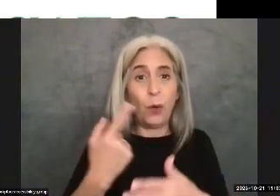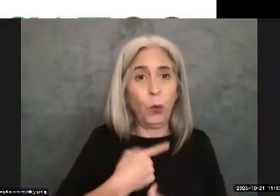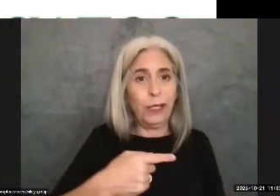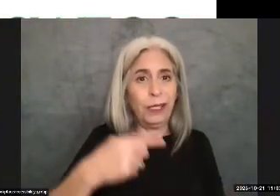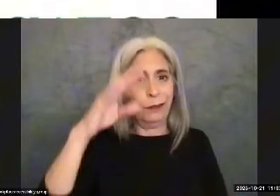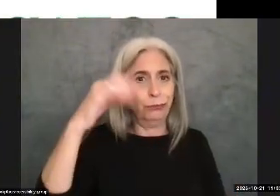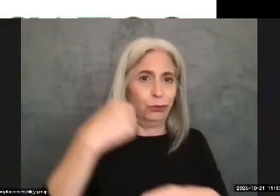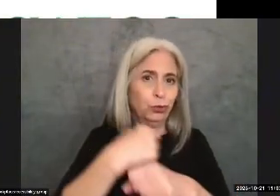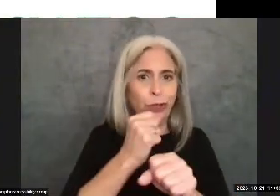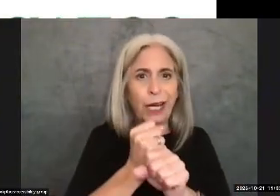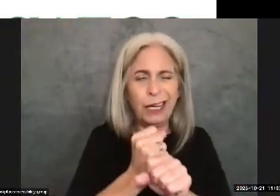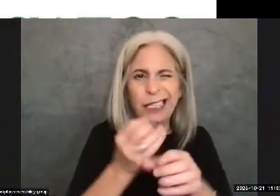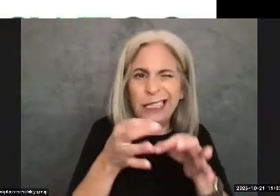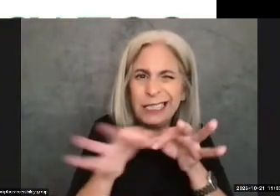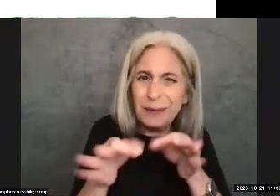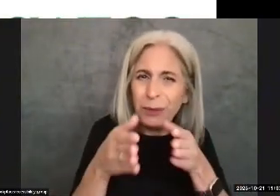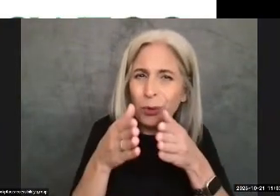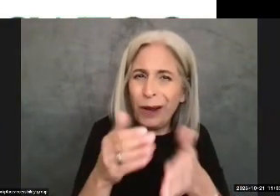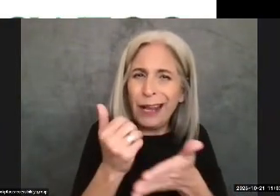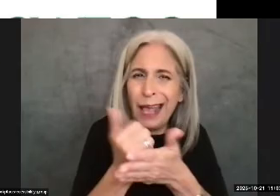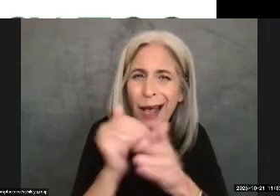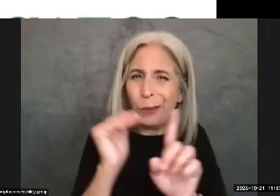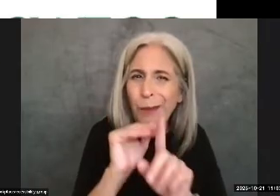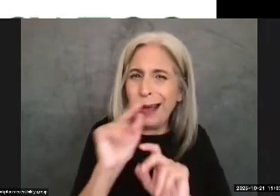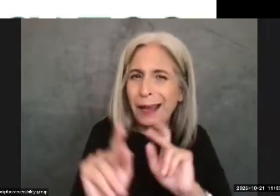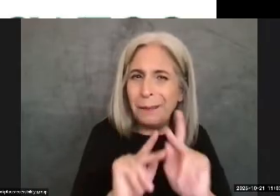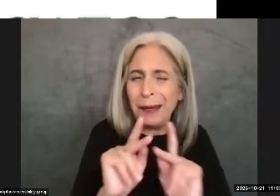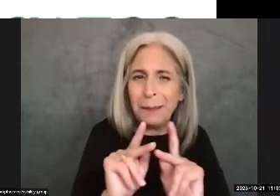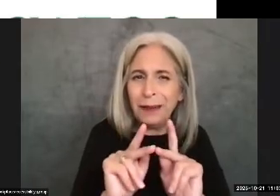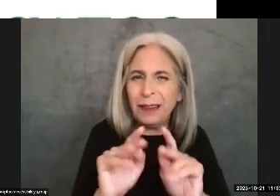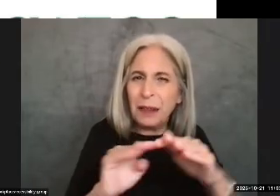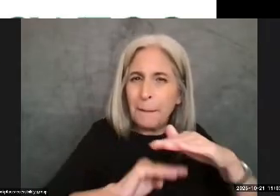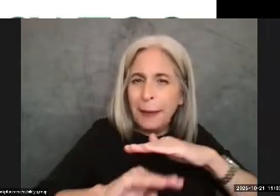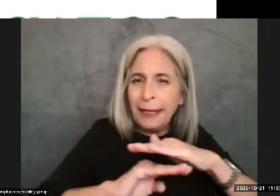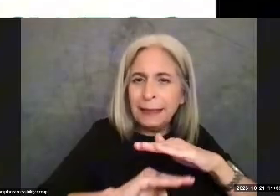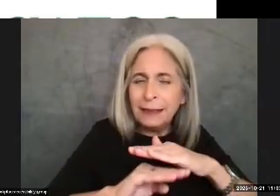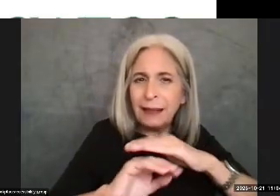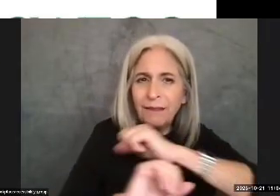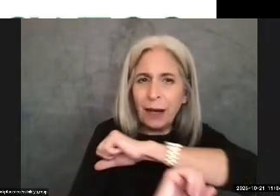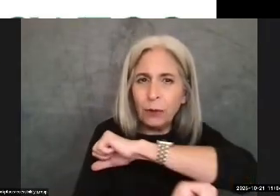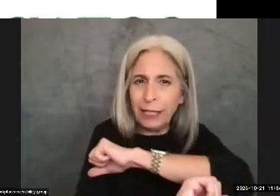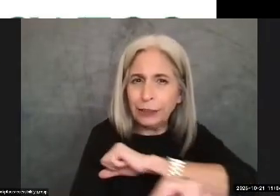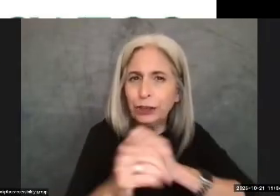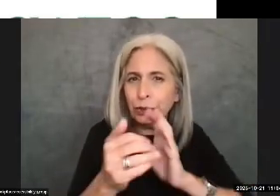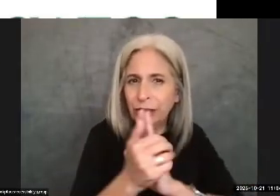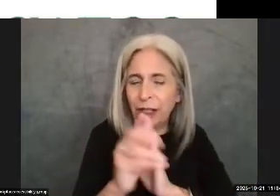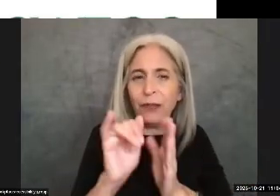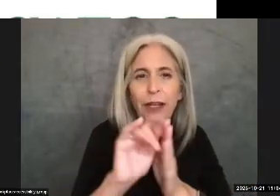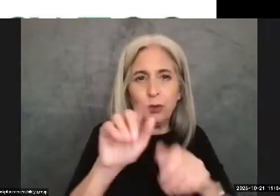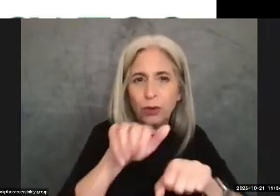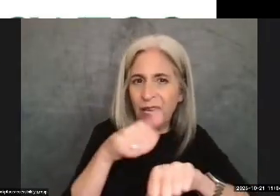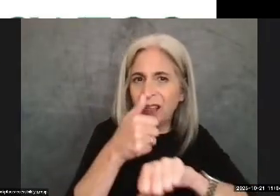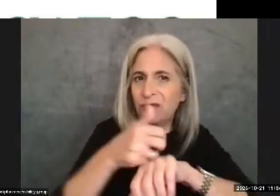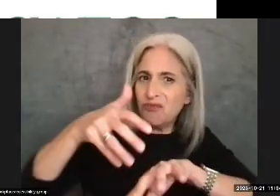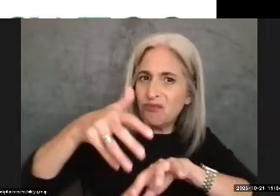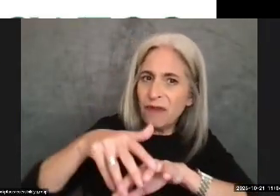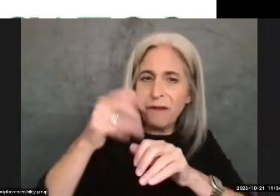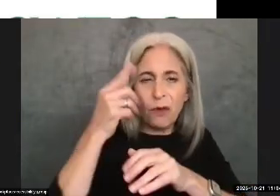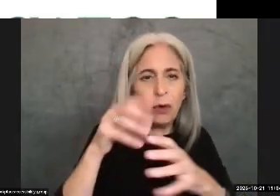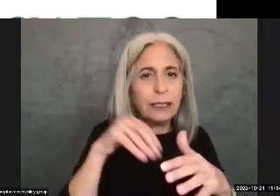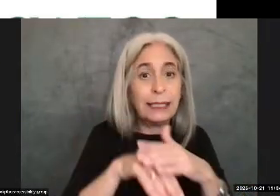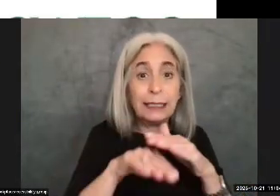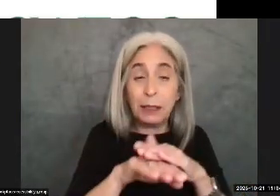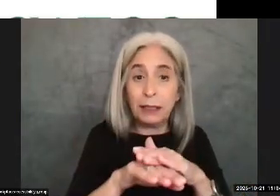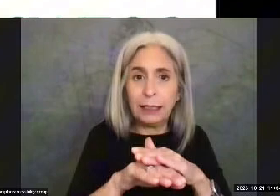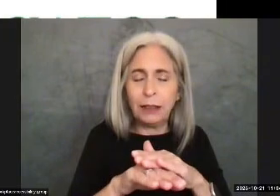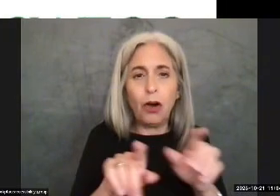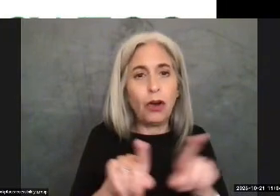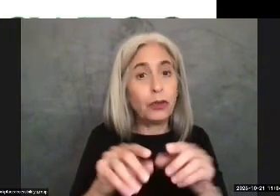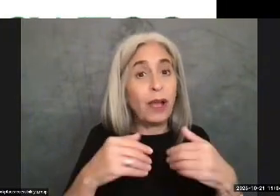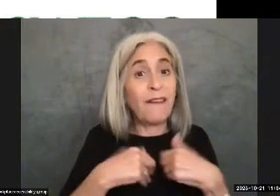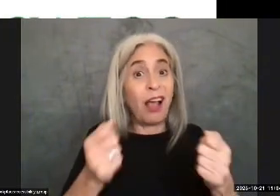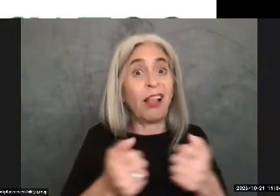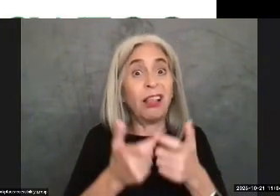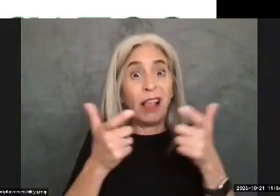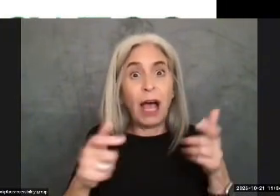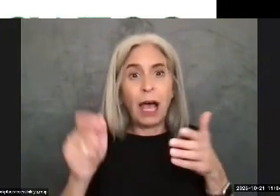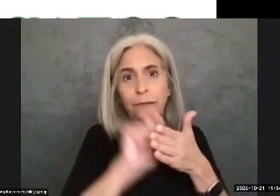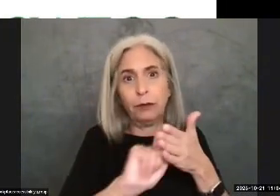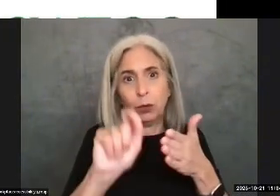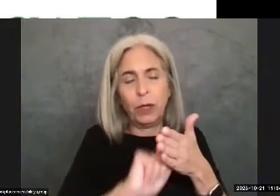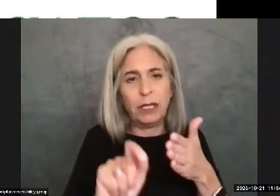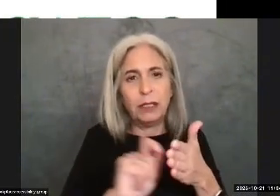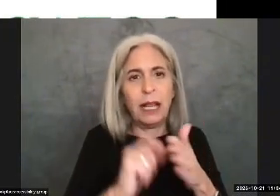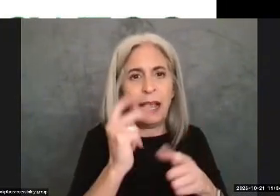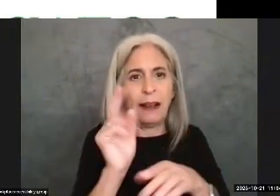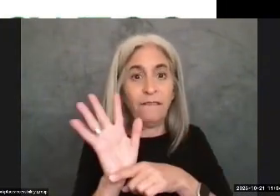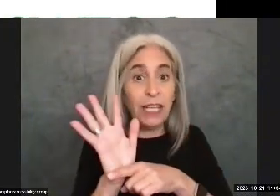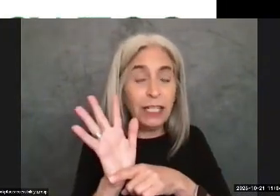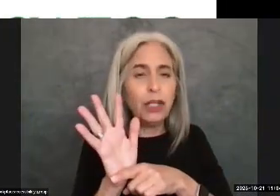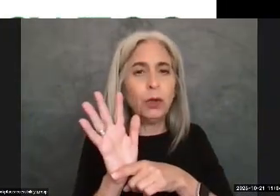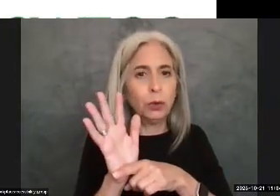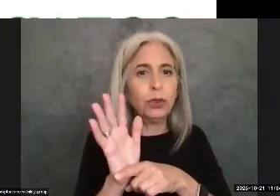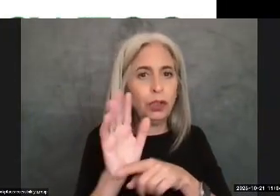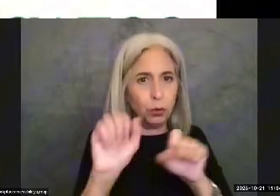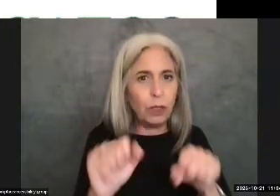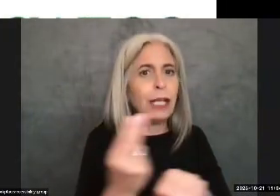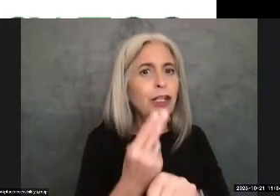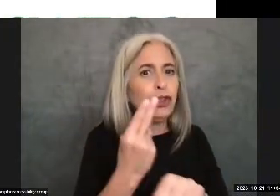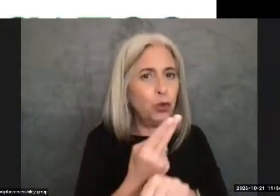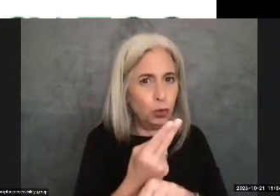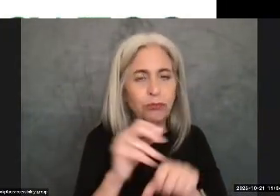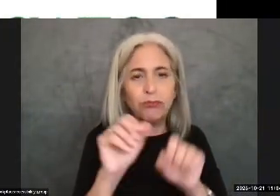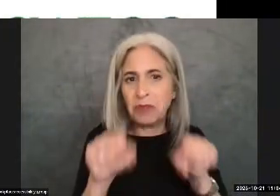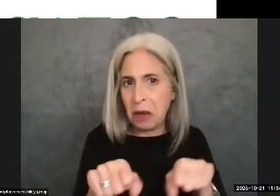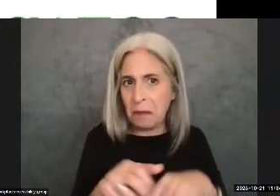Kathleen DeForest: that Oswego created, a very simple way to help remind people some of the basic foundational skills that you can implement for accessibility. We also have a lot of written and video tutorials that are open for use.